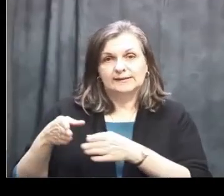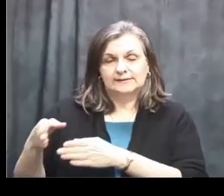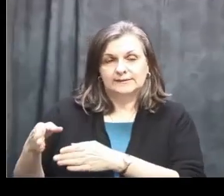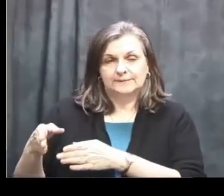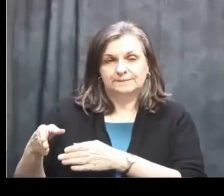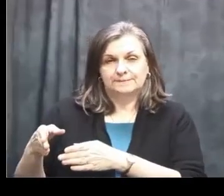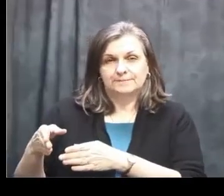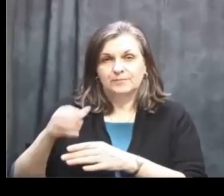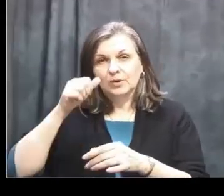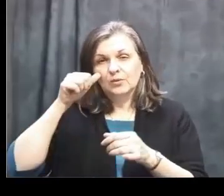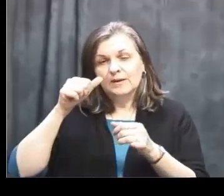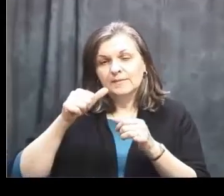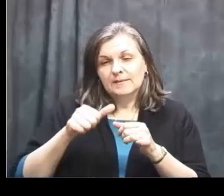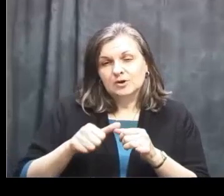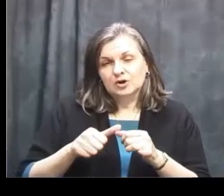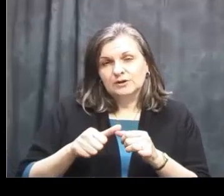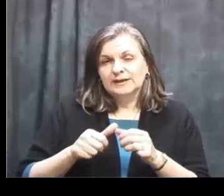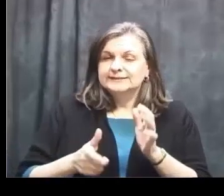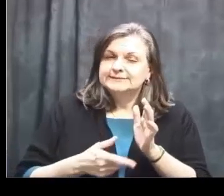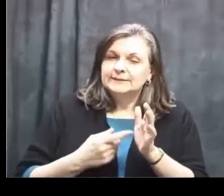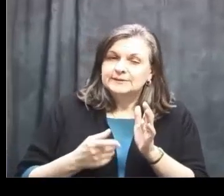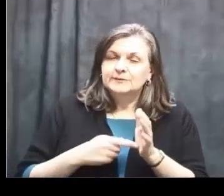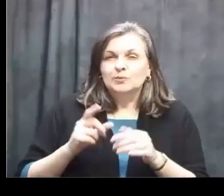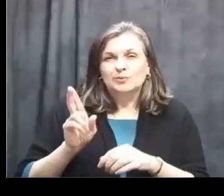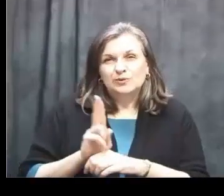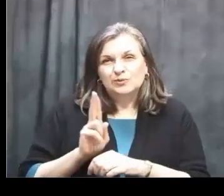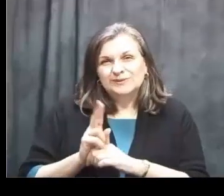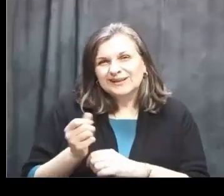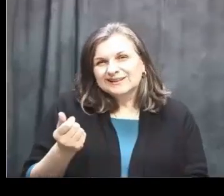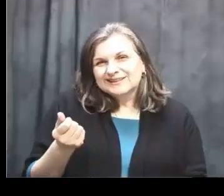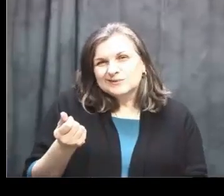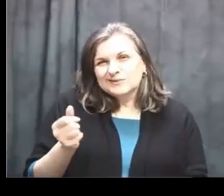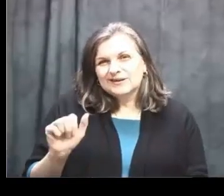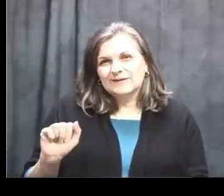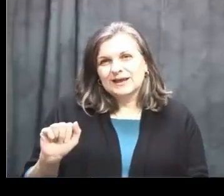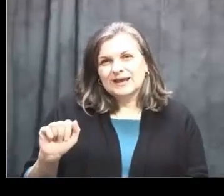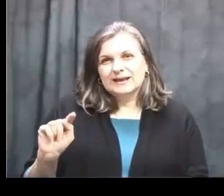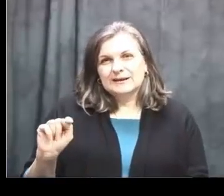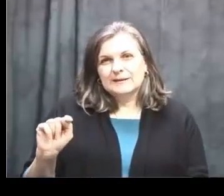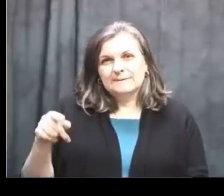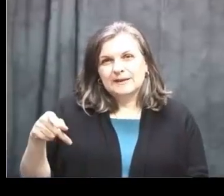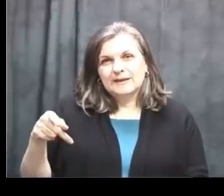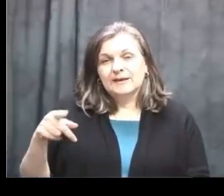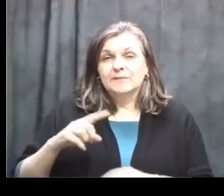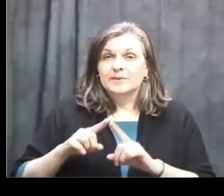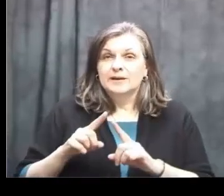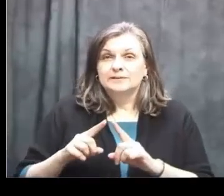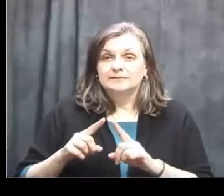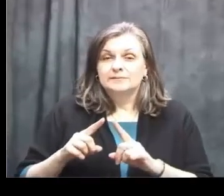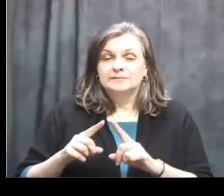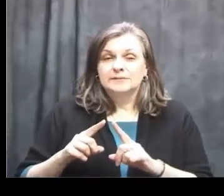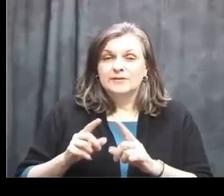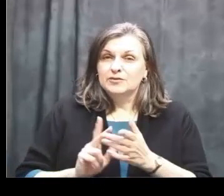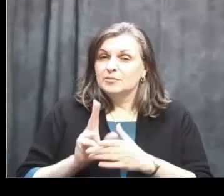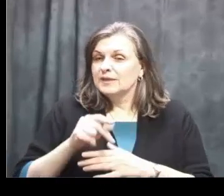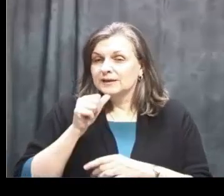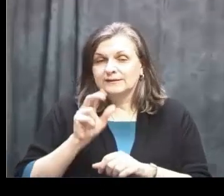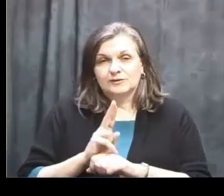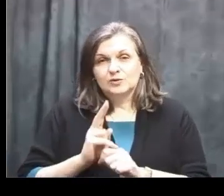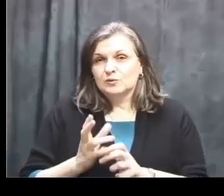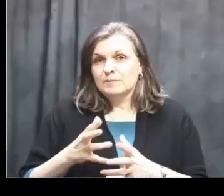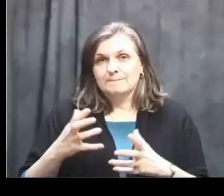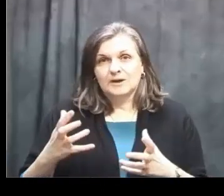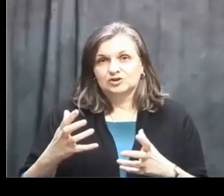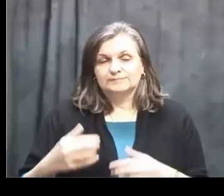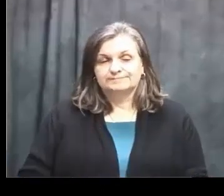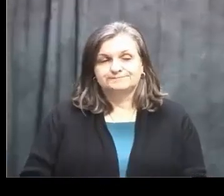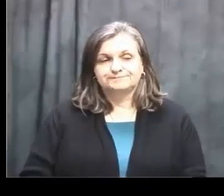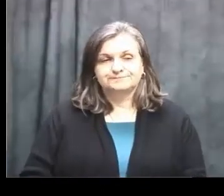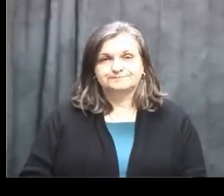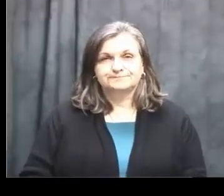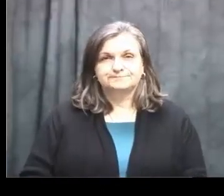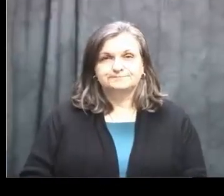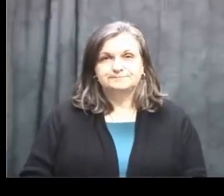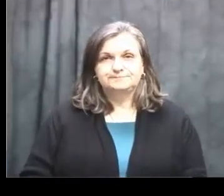keeping in mind that along a few of the steps we will have to use a little bit of ATP but in the grand scheme of things it's not very much